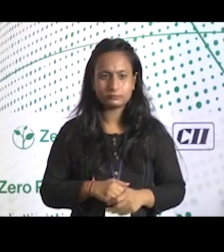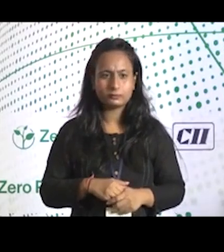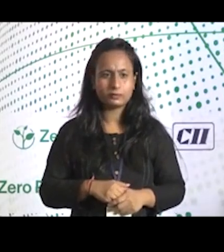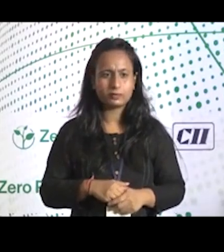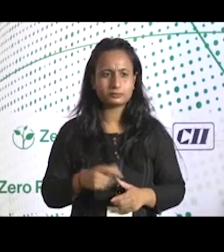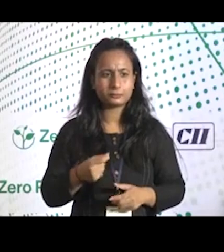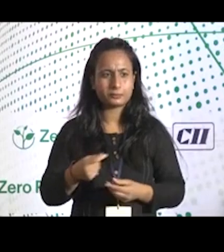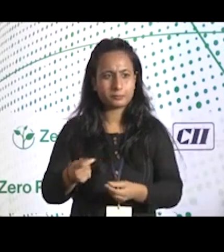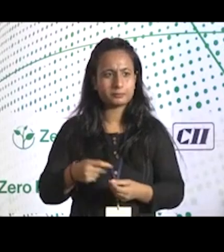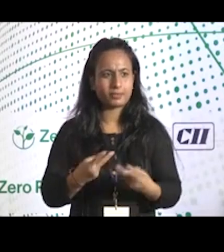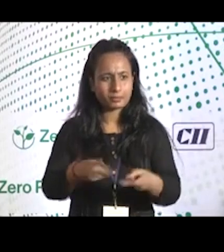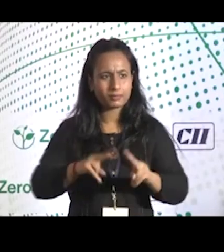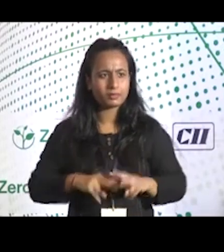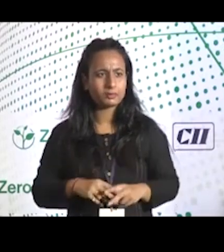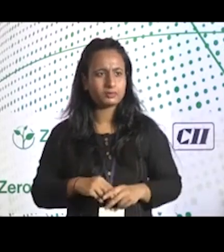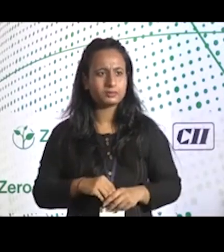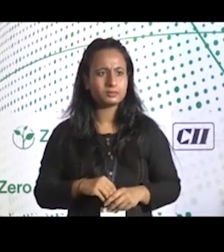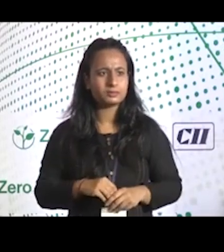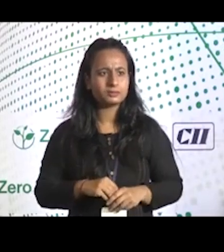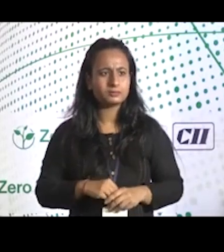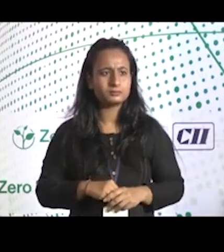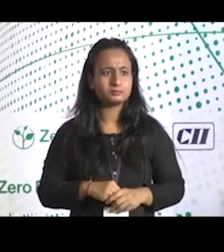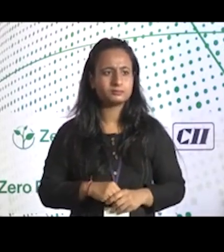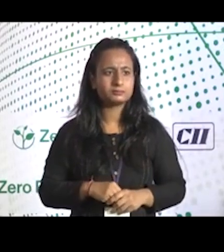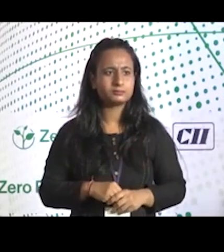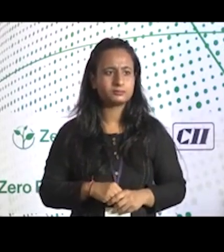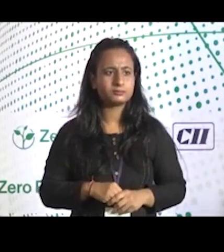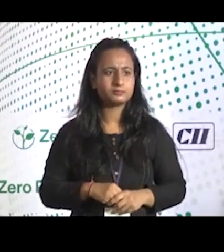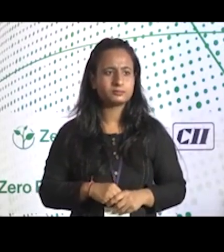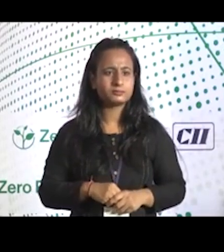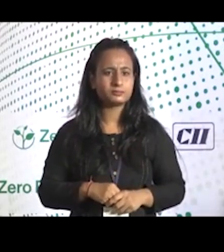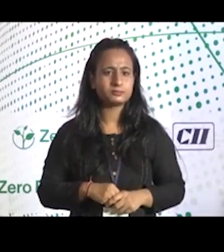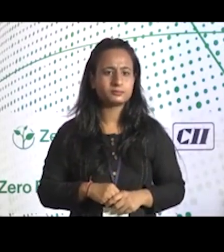Our own experience has been that returns can match